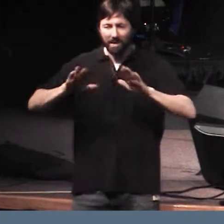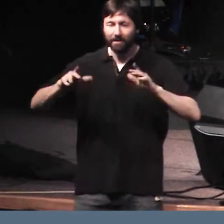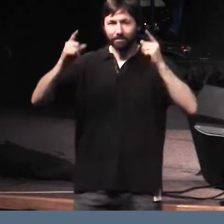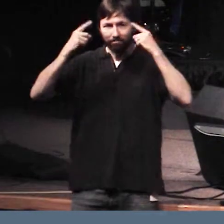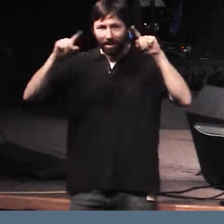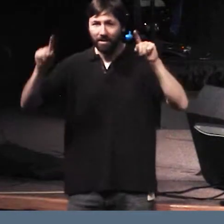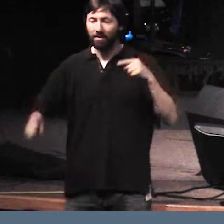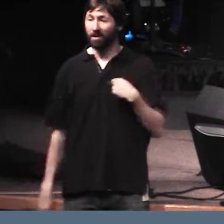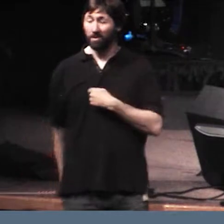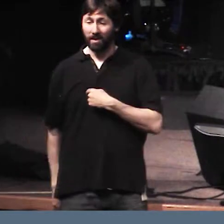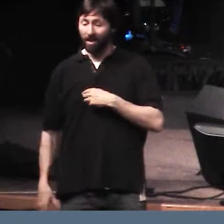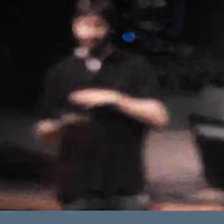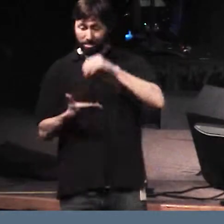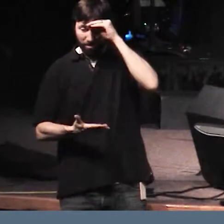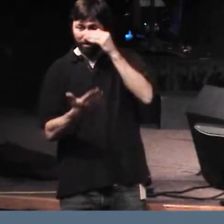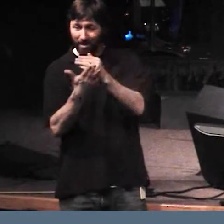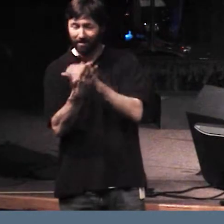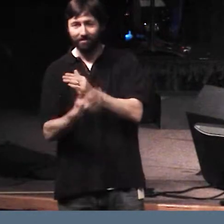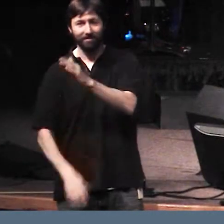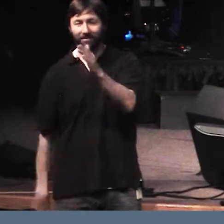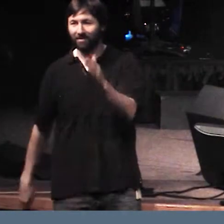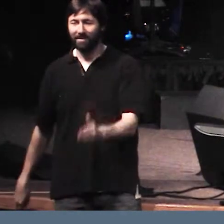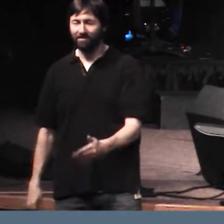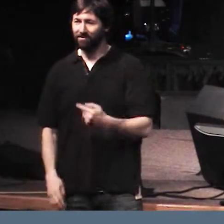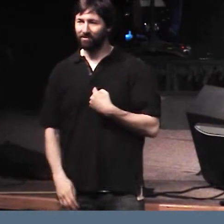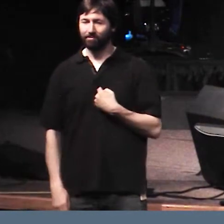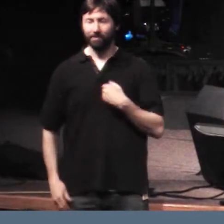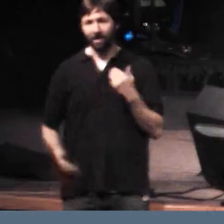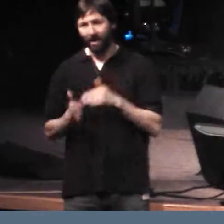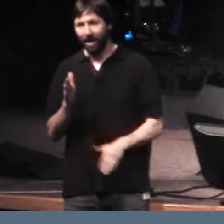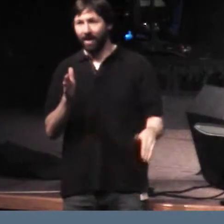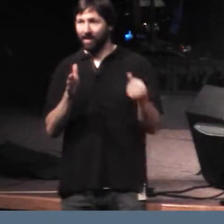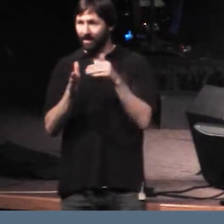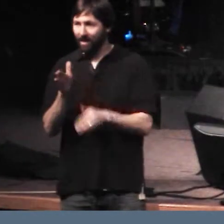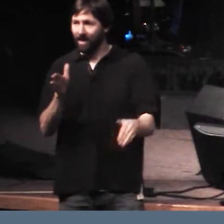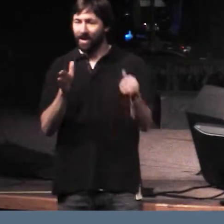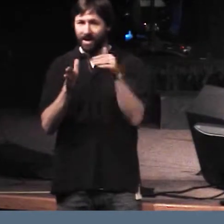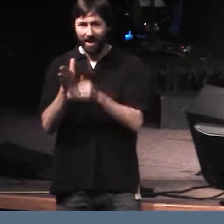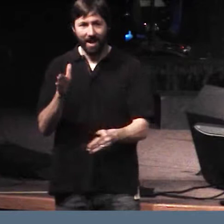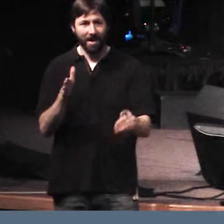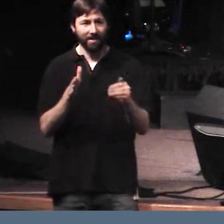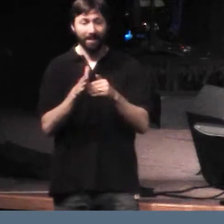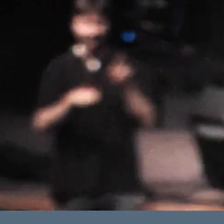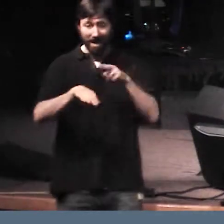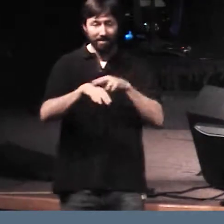didn't learn well and it went through a repeated cycle where the nation just went through this downward spiral